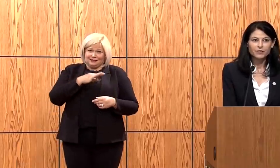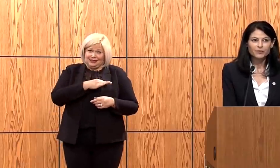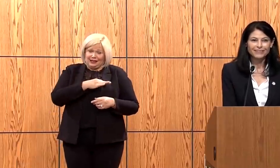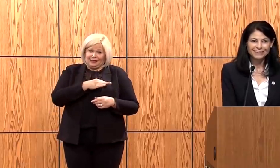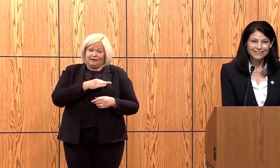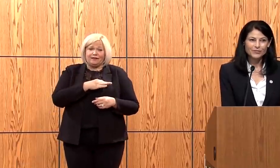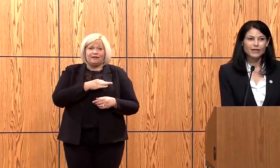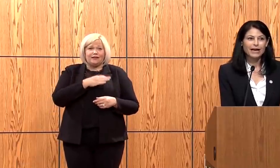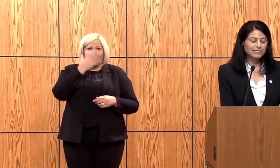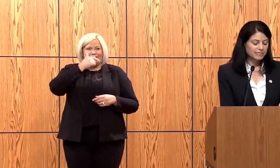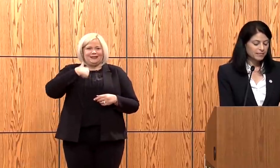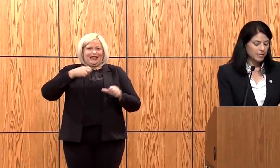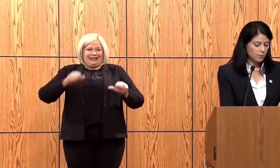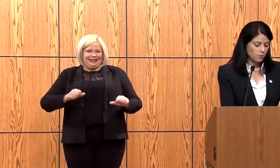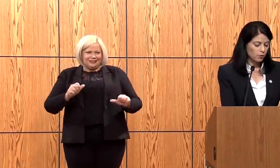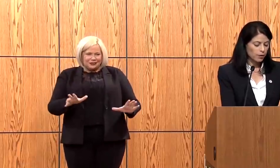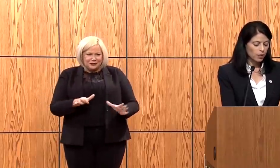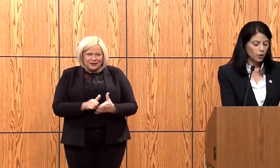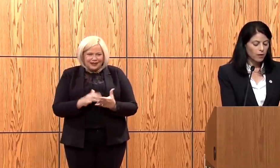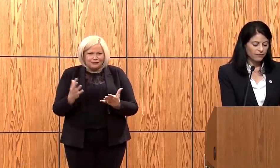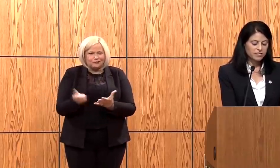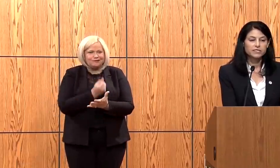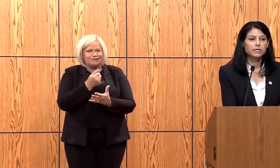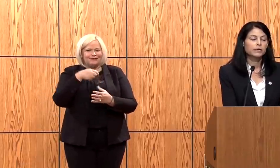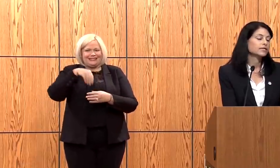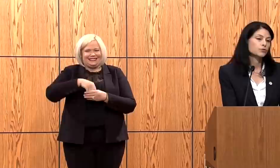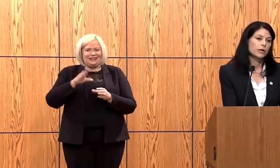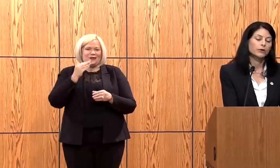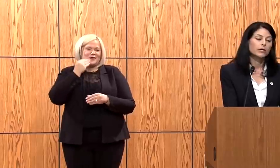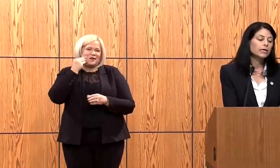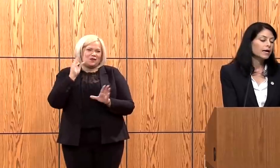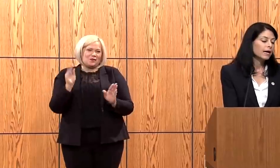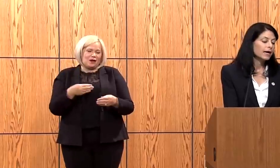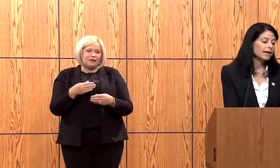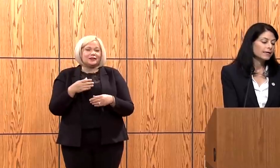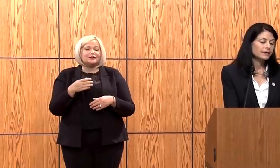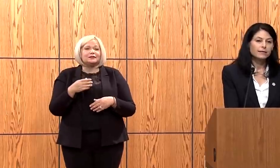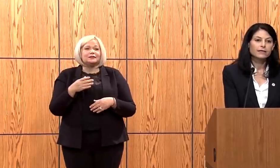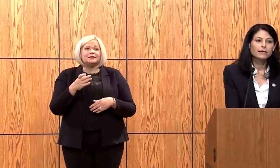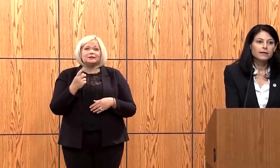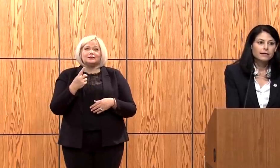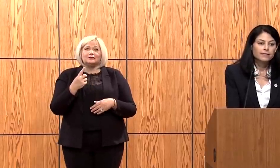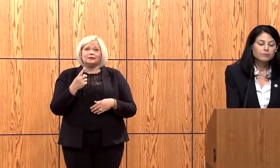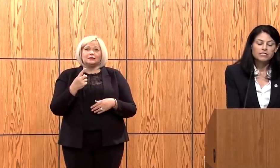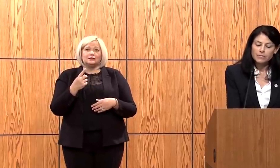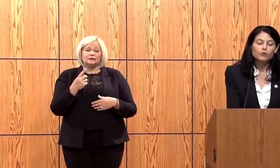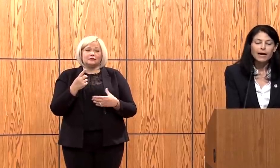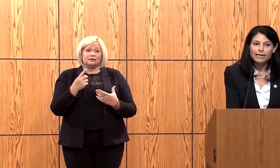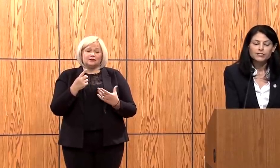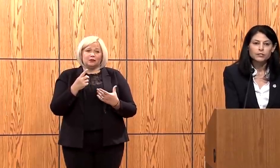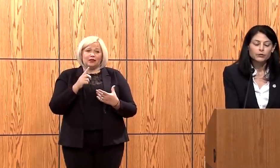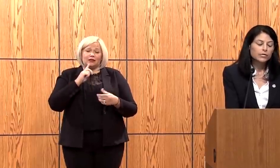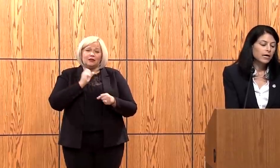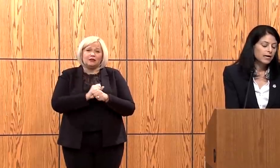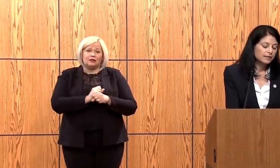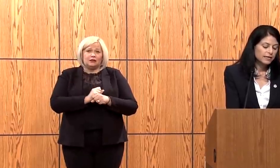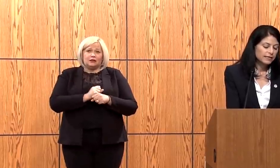FIRST OF ALL, I THINK IT’S IMPORTANT TO GIVE A SHOUT OUT AT IMPORTANT TO GIVE A SHOUT OUT AT LEAST TO MY STAFF SINCE I HAVE LEAST TO MY STAFF SINCE I HAVE THE ABILITY TO DO THAT AND SINCE THE ABILITY TO DO THAT AND SINCE WE’RE IN OUR HOME OFFICES HERE